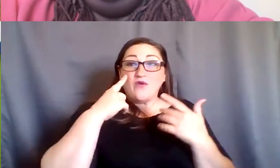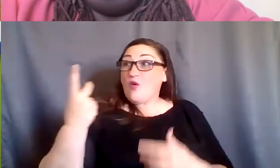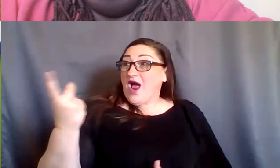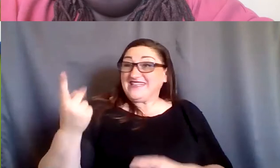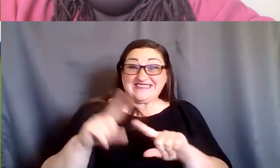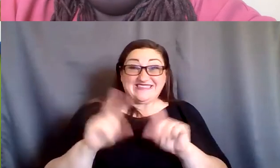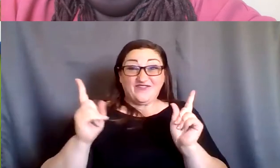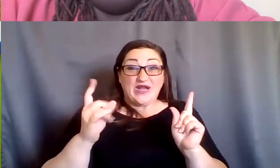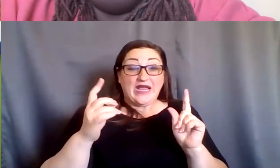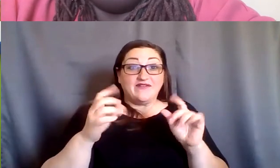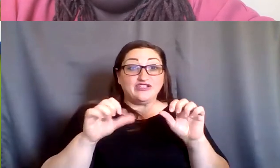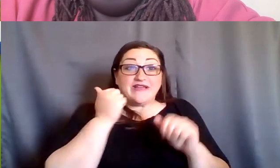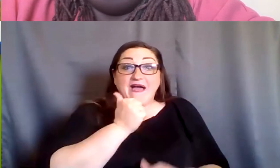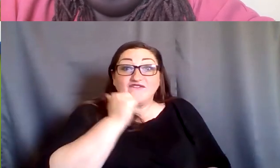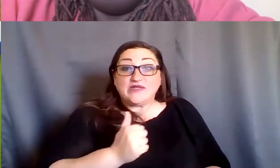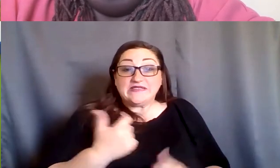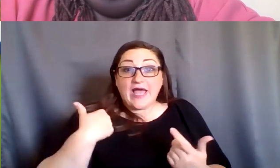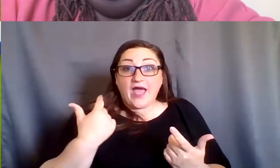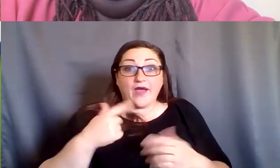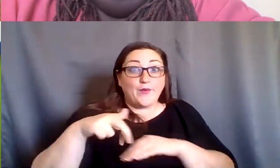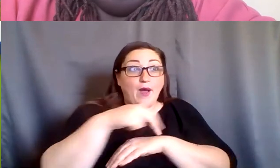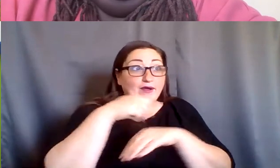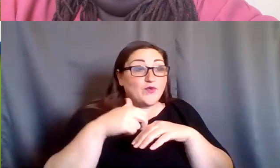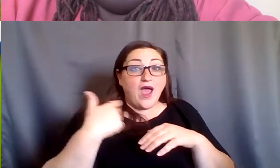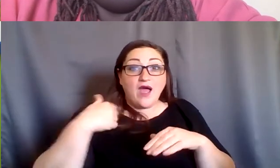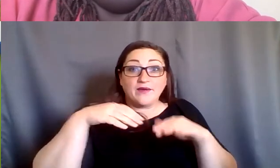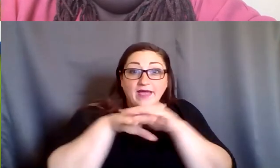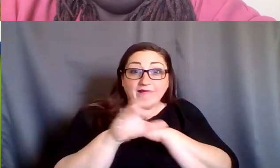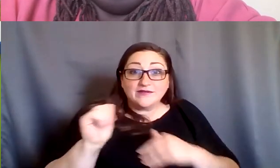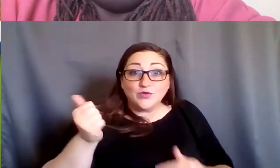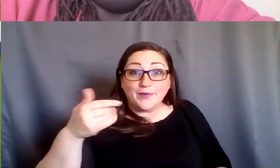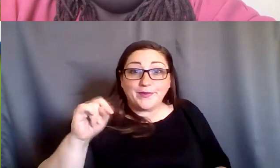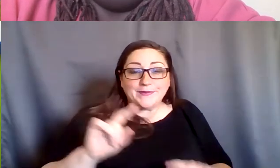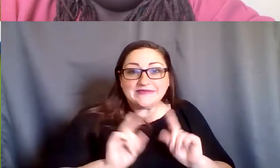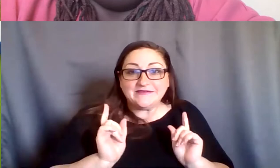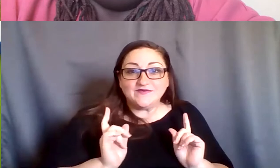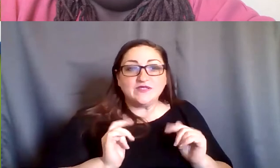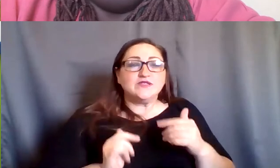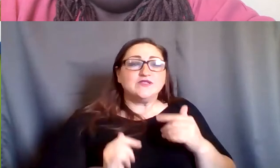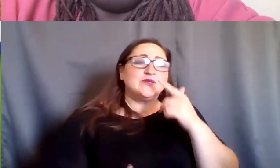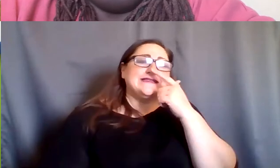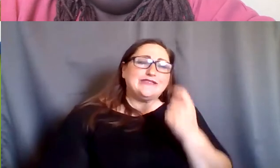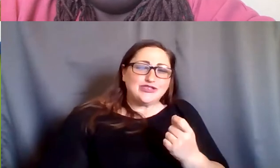And when we talk about disability and accessibility, especially when it comes to the polls,